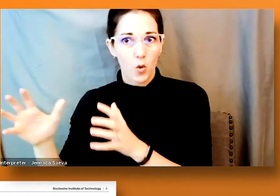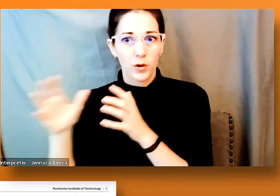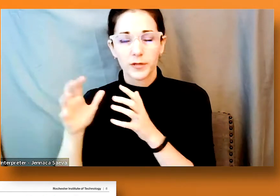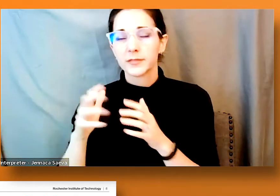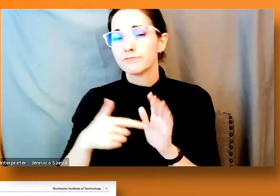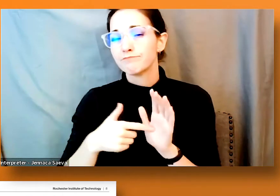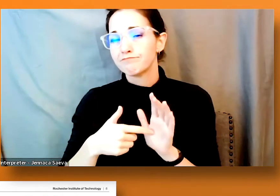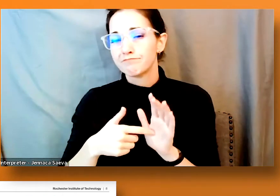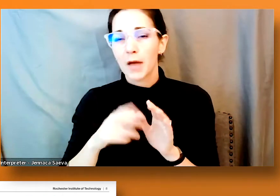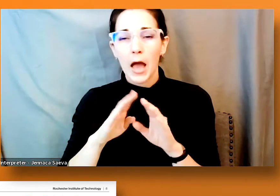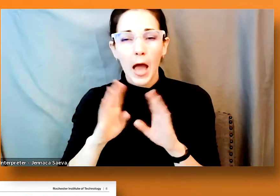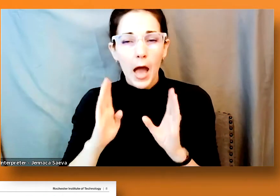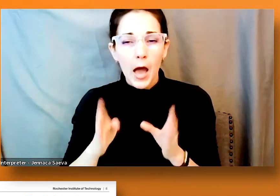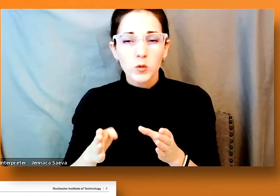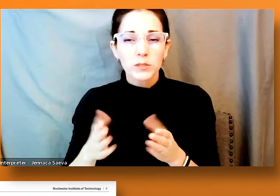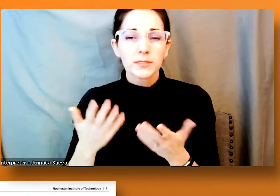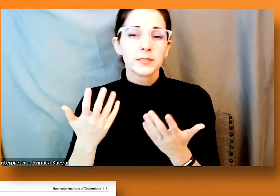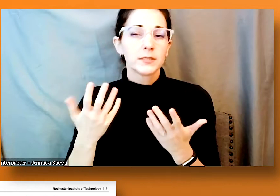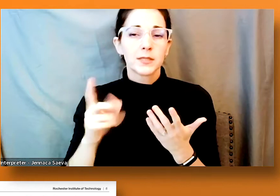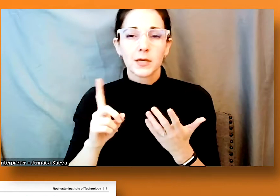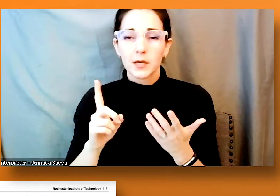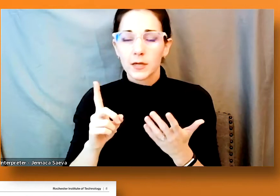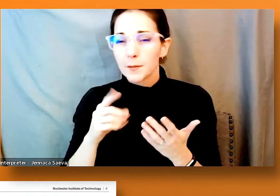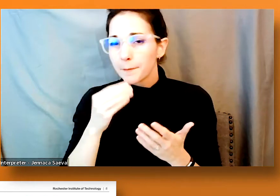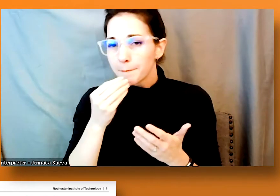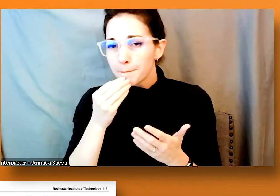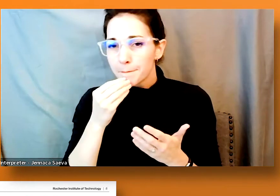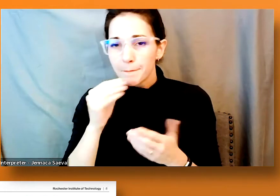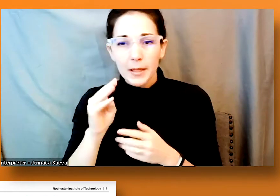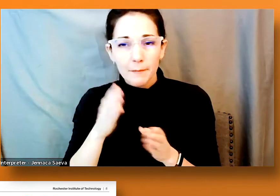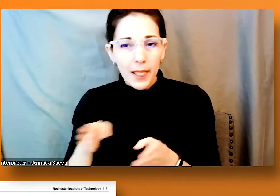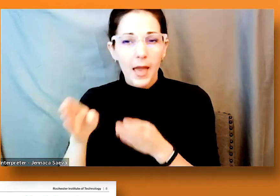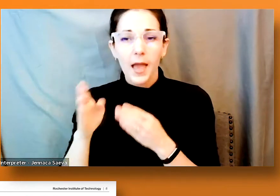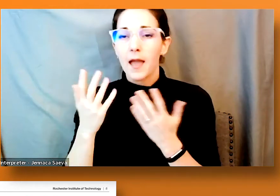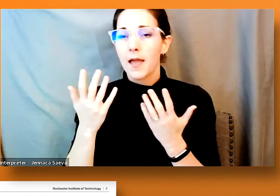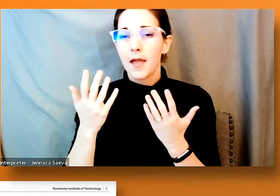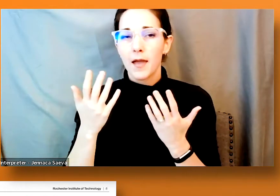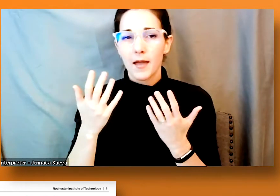such as housing and meal plans.